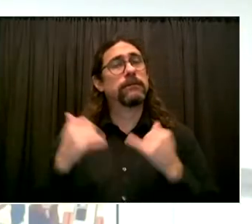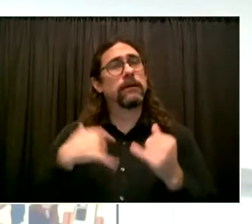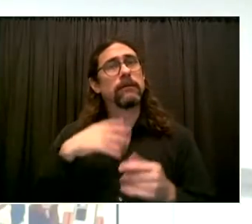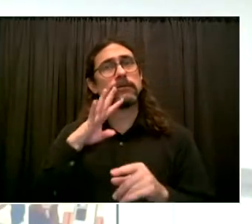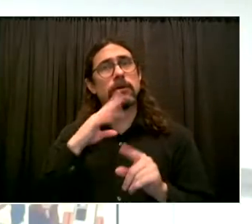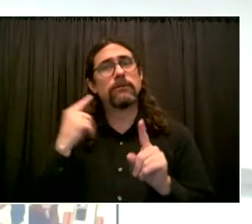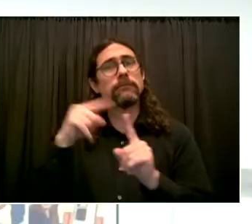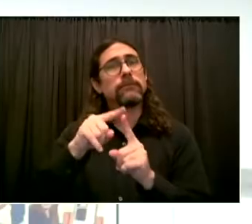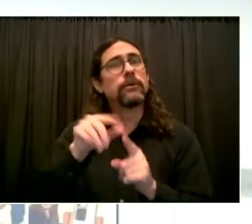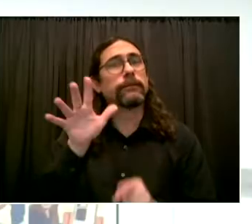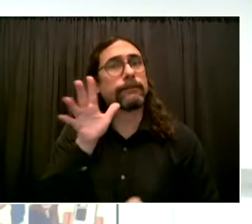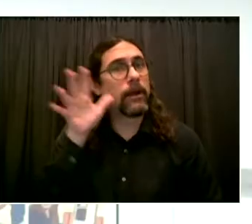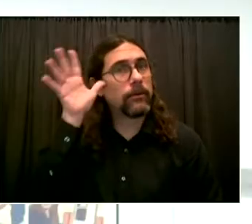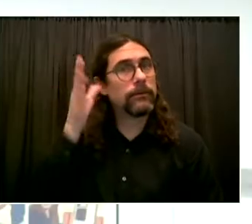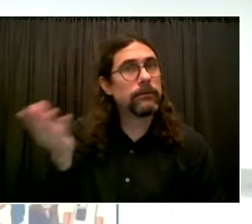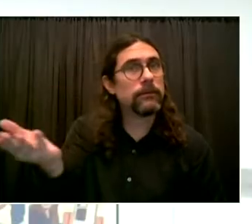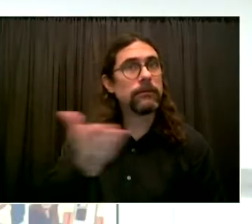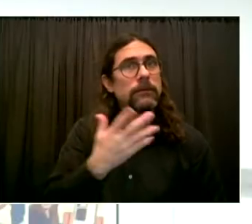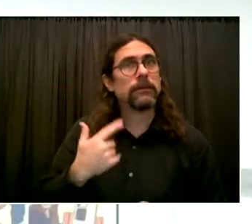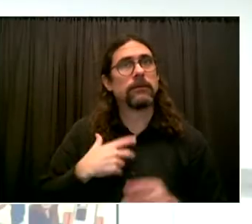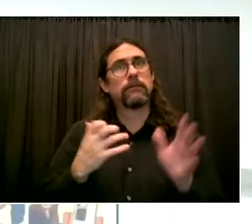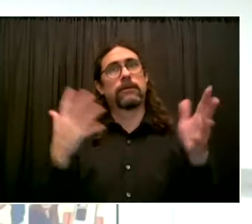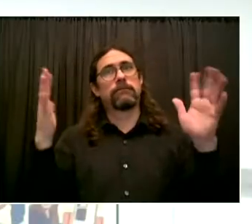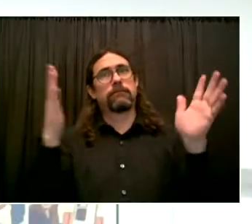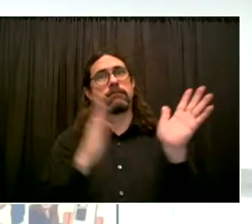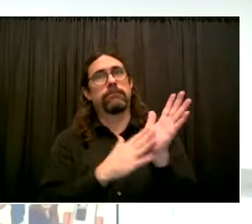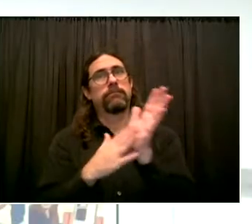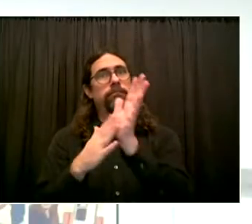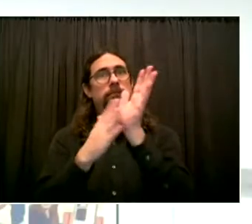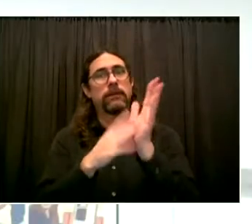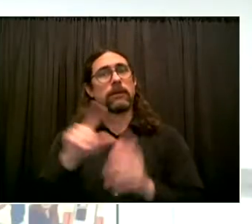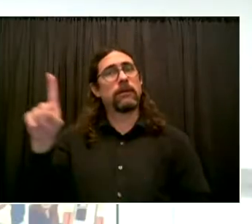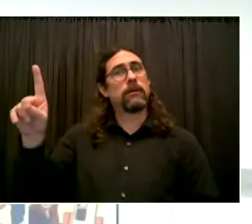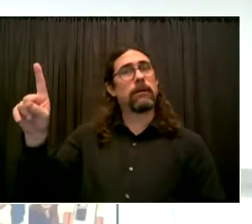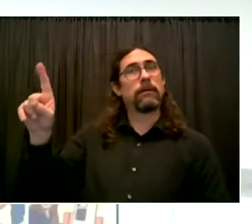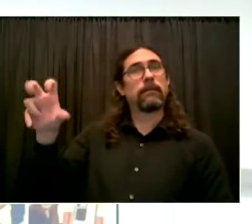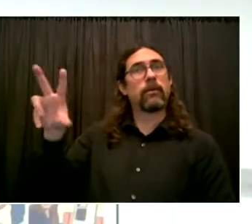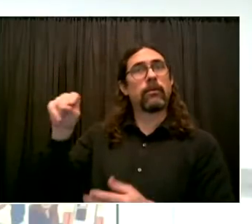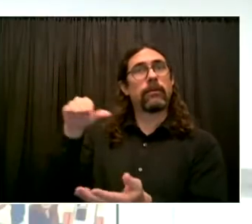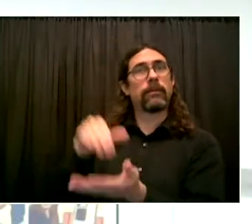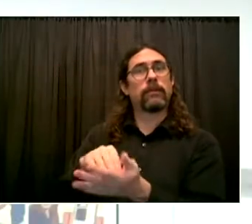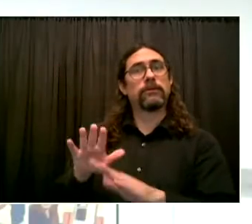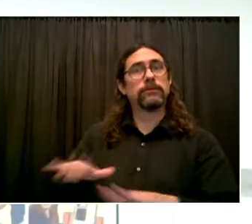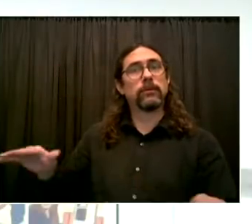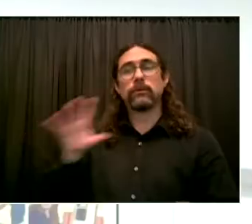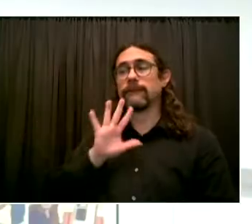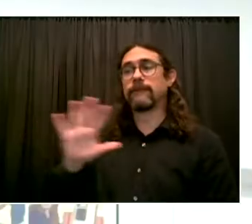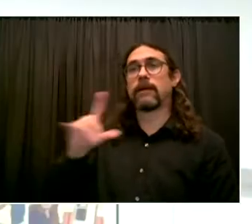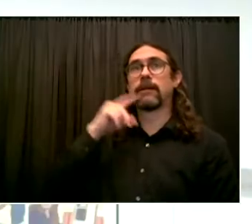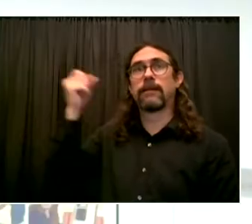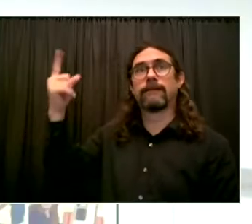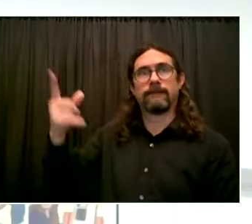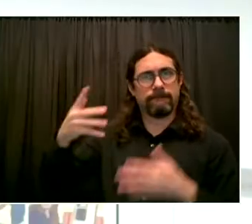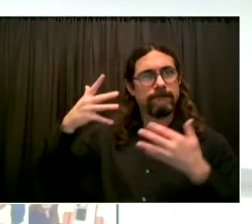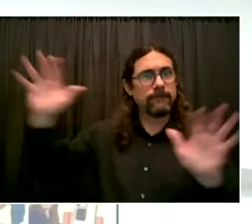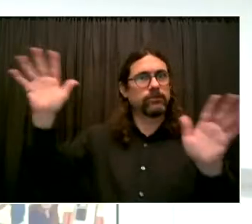THAT WE CAN CHANE GTISH. PARENTS HAVE ALREADY VACCINATED OVER